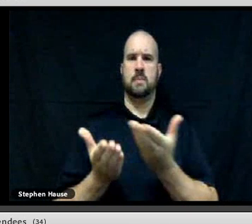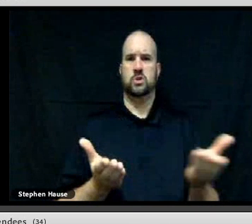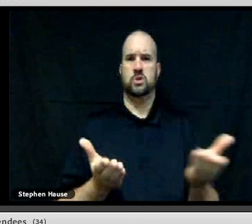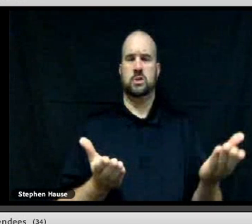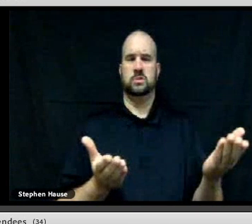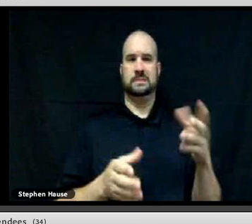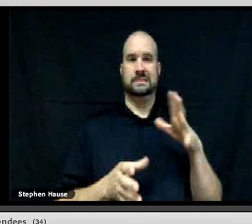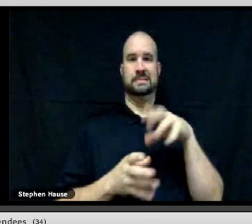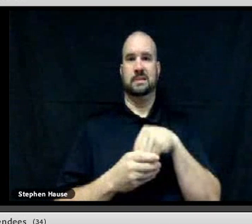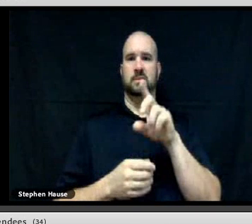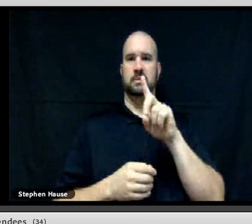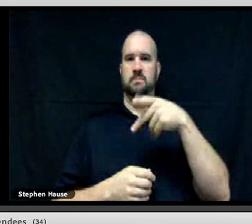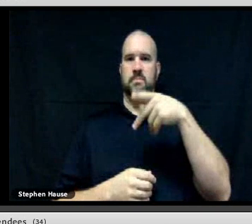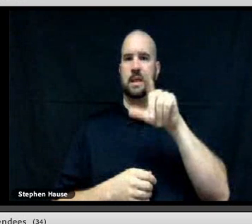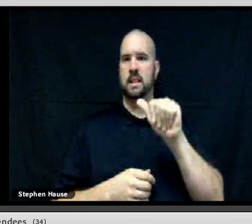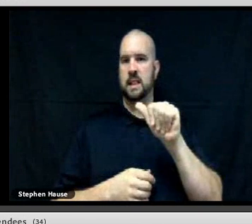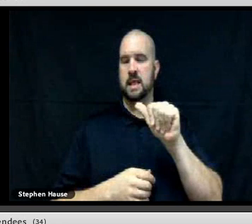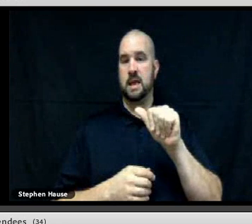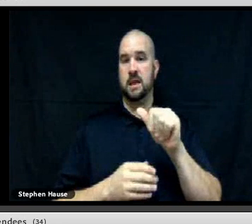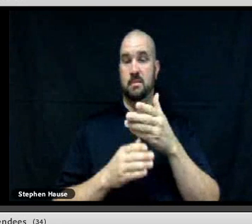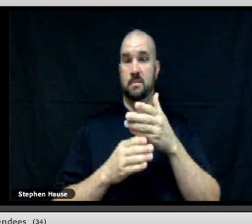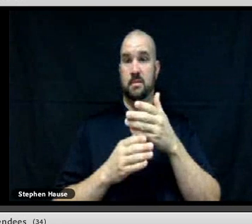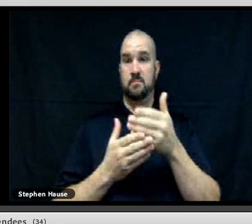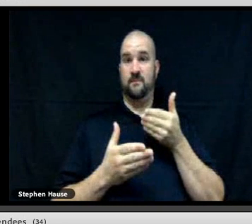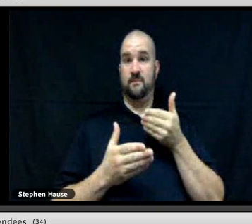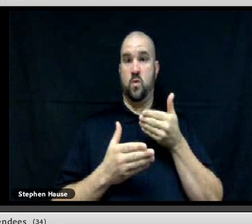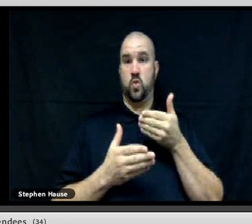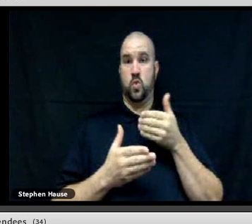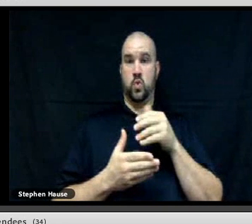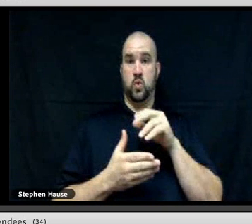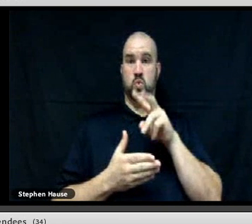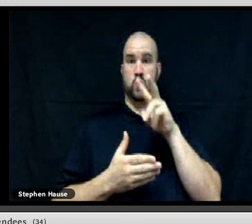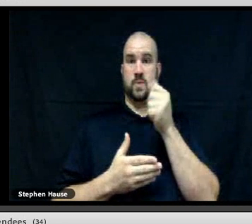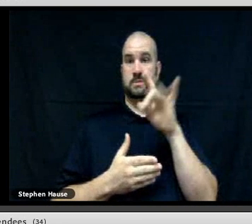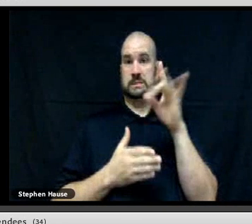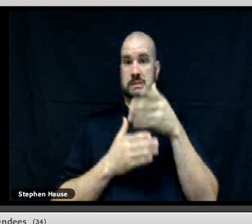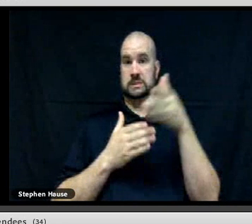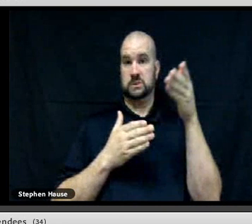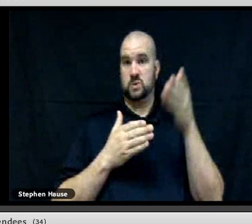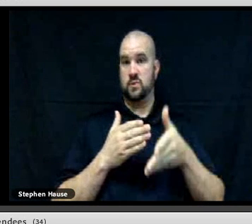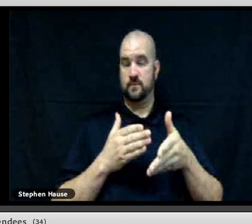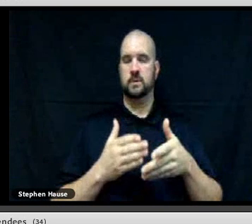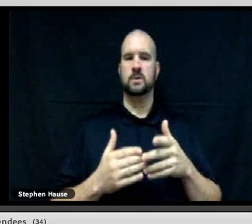So, um, we -- I'm happy to say that we're already halfway there, um,